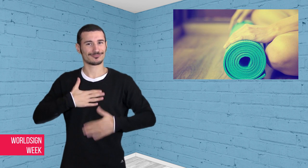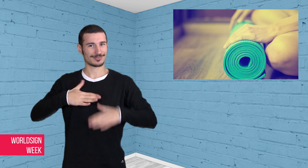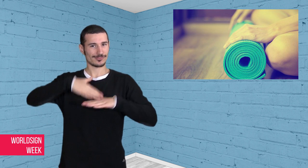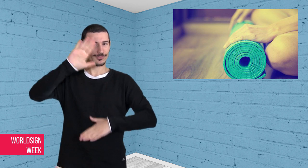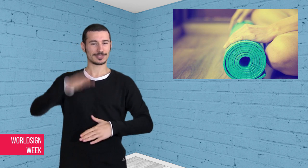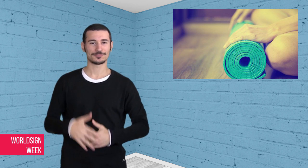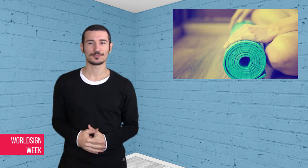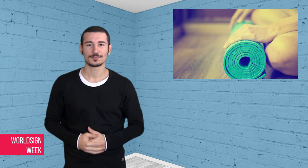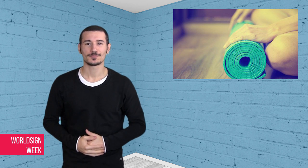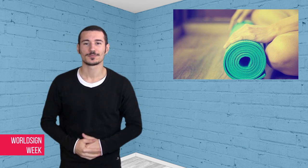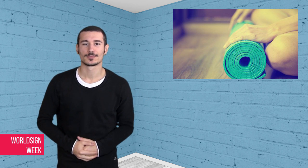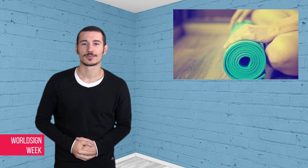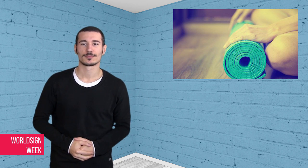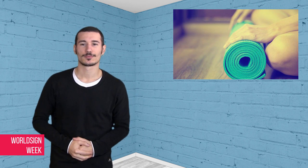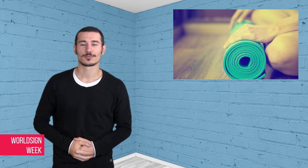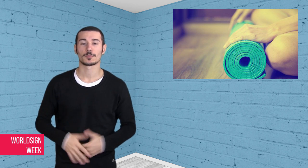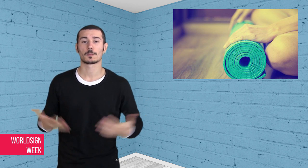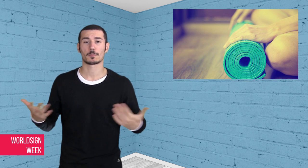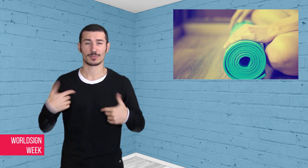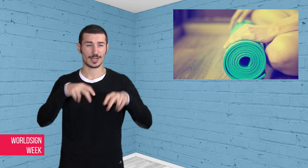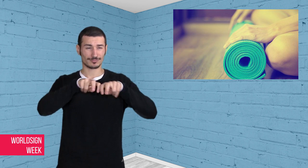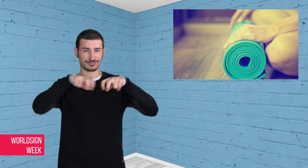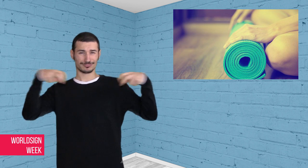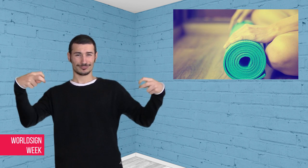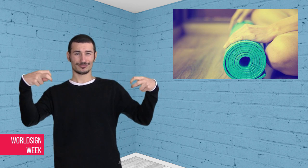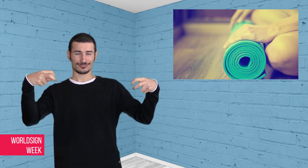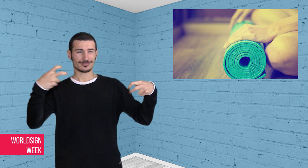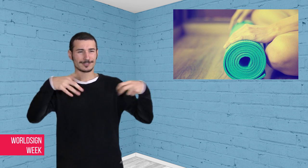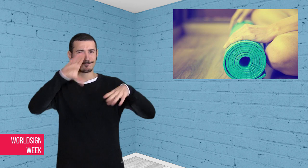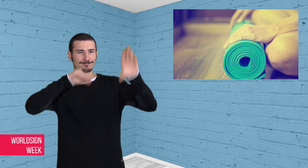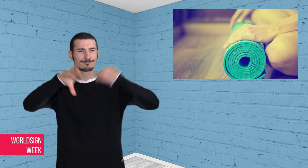Position yourself so you can clearly see the teacher.